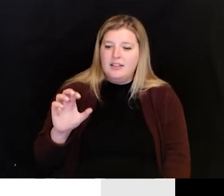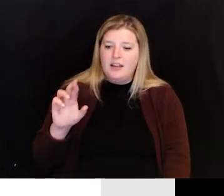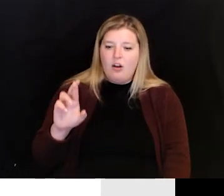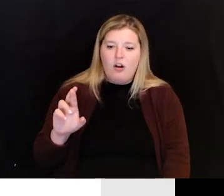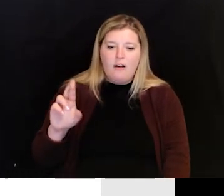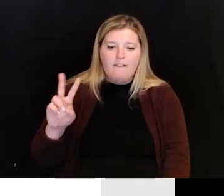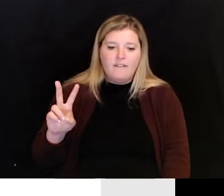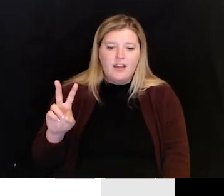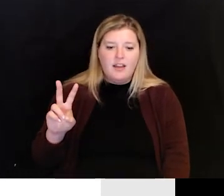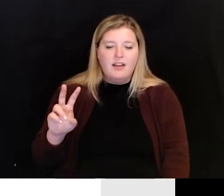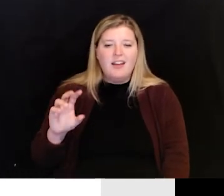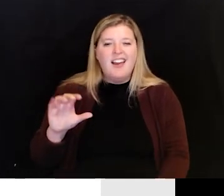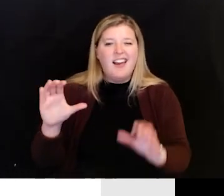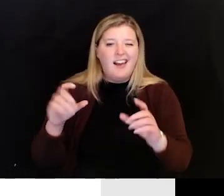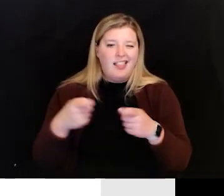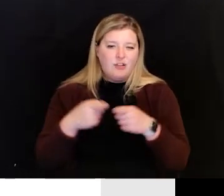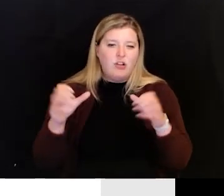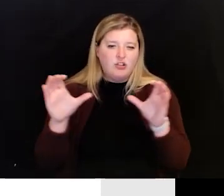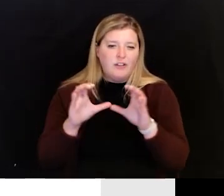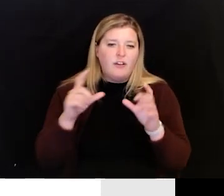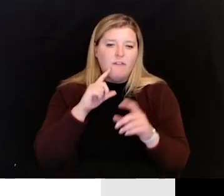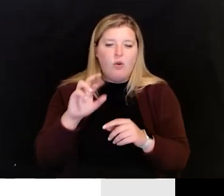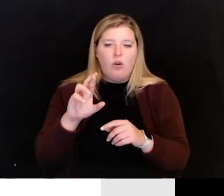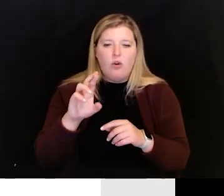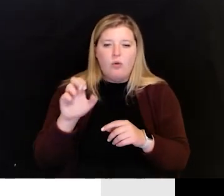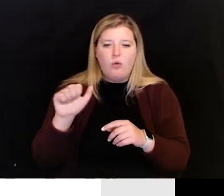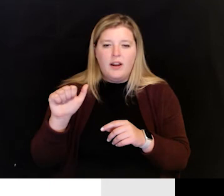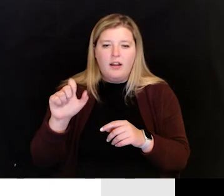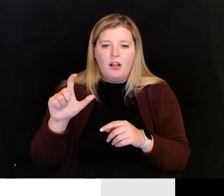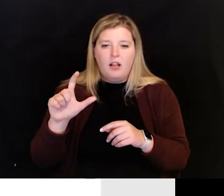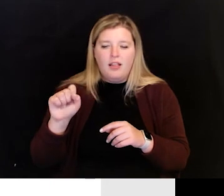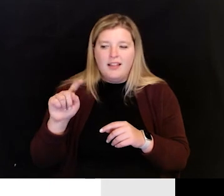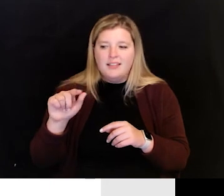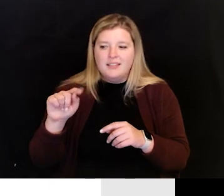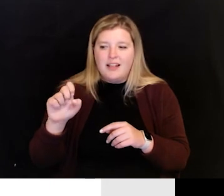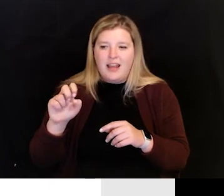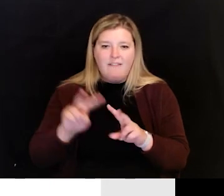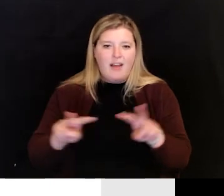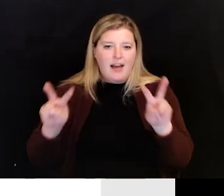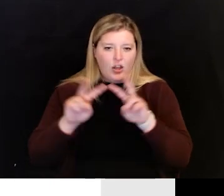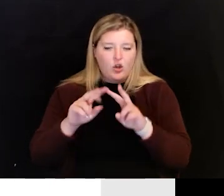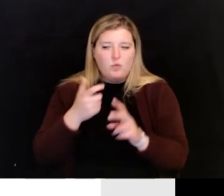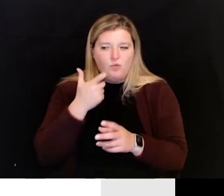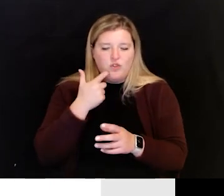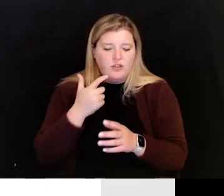when that was being rewritten, what was naturally tabular data,